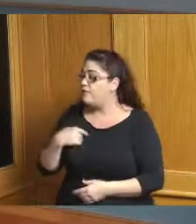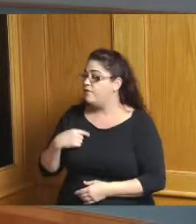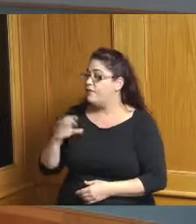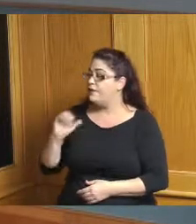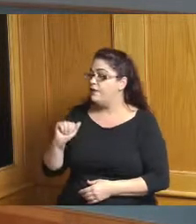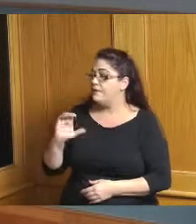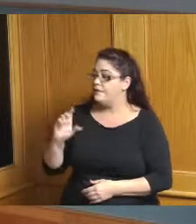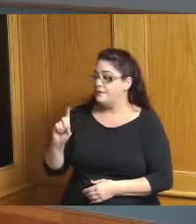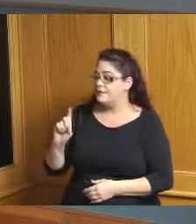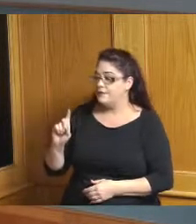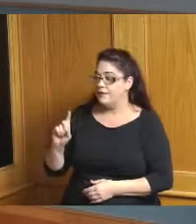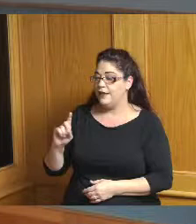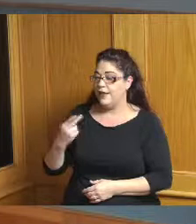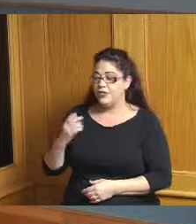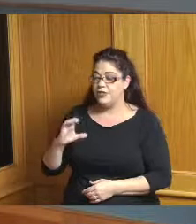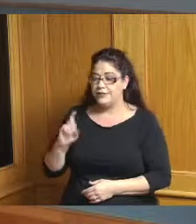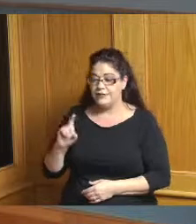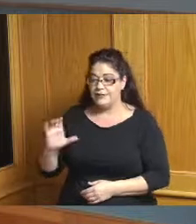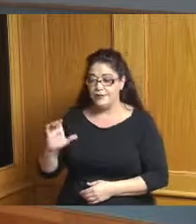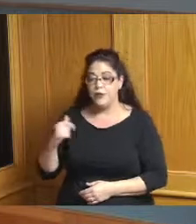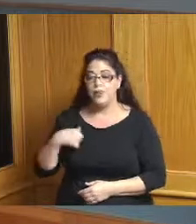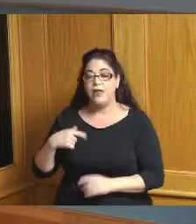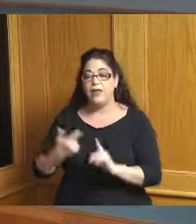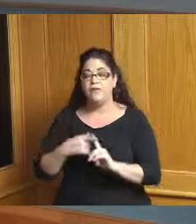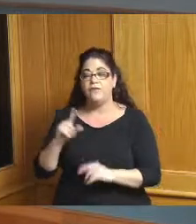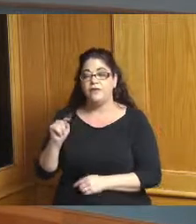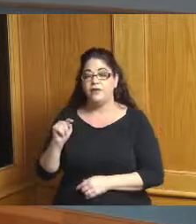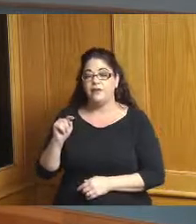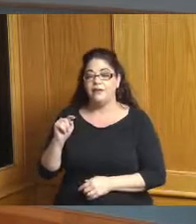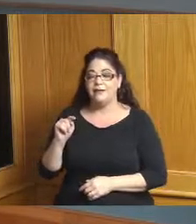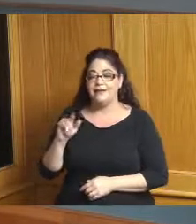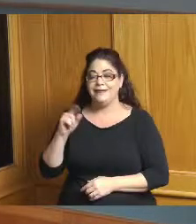as you stated we're here for the Tax Incentive Review Council's report and recommendations